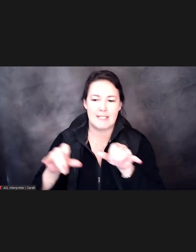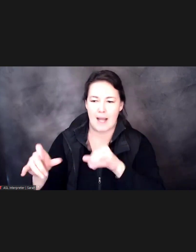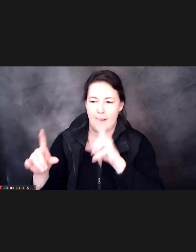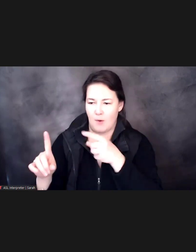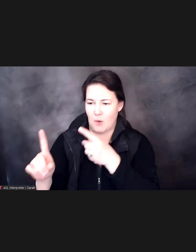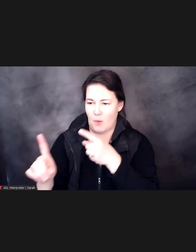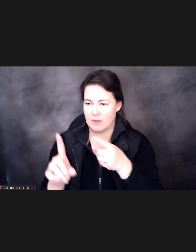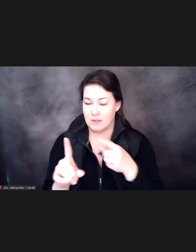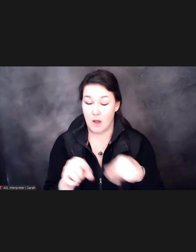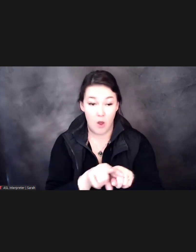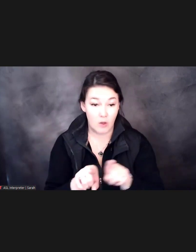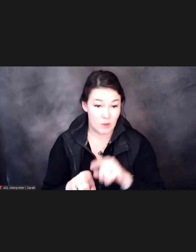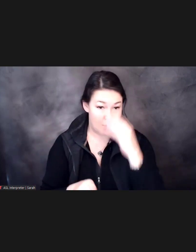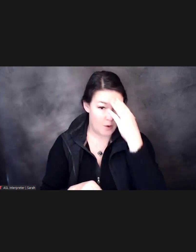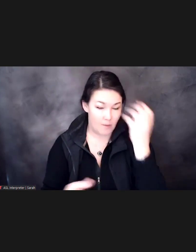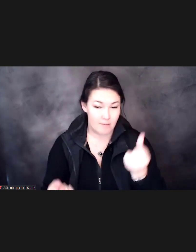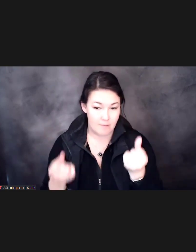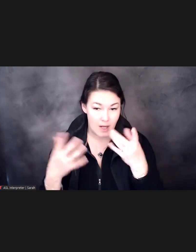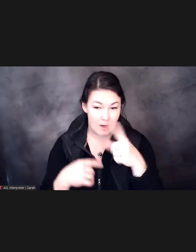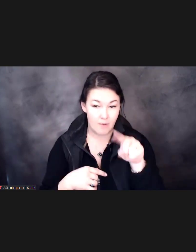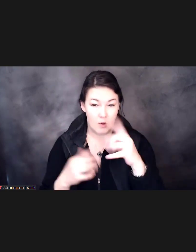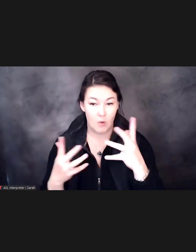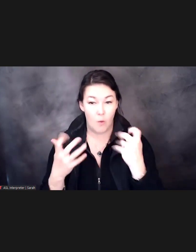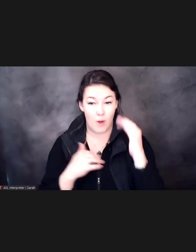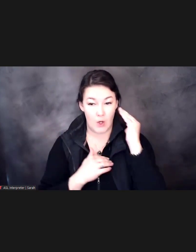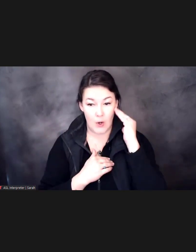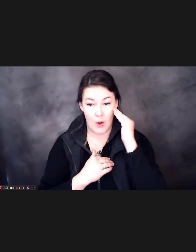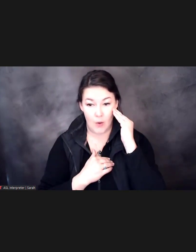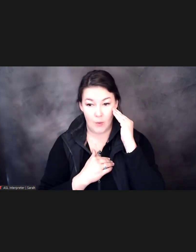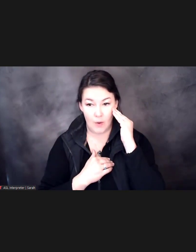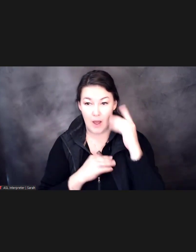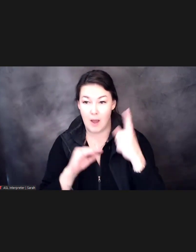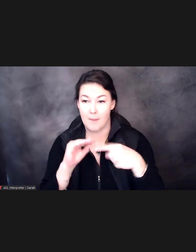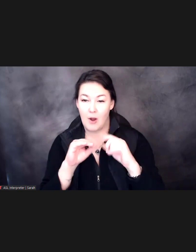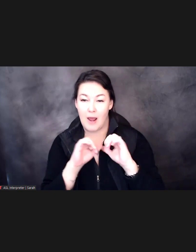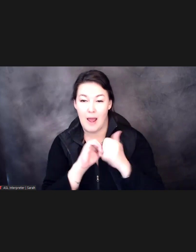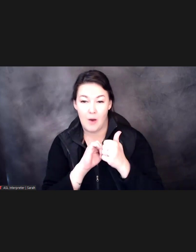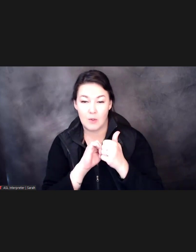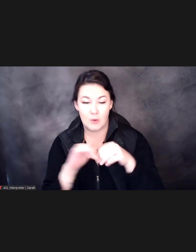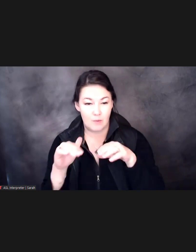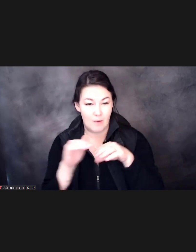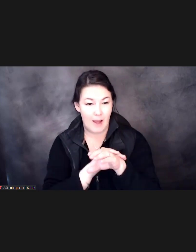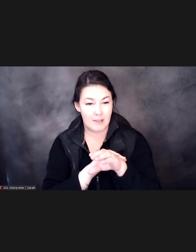We also know that many of you want to know about how to access train training.